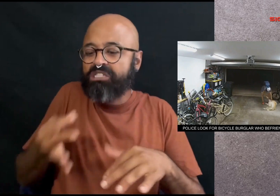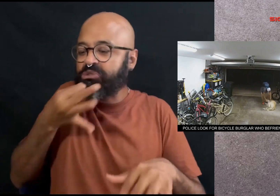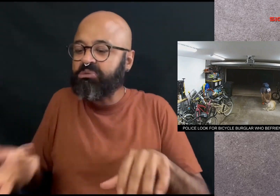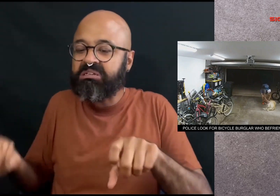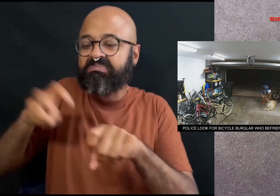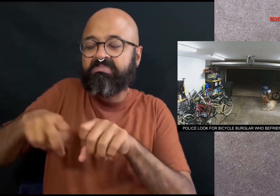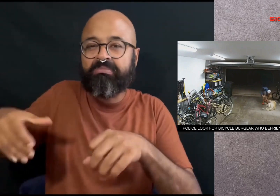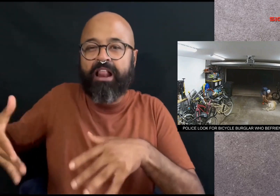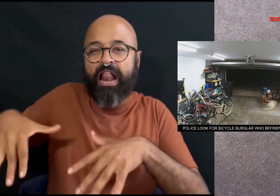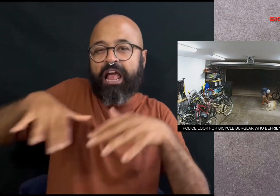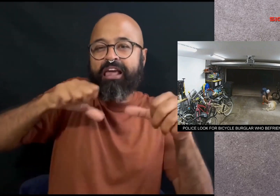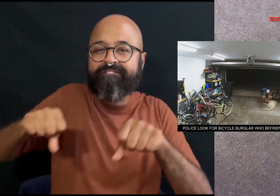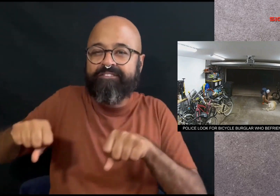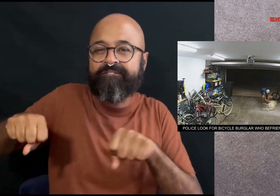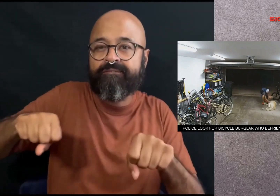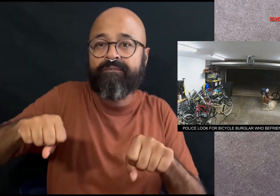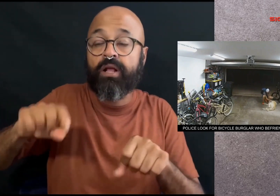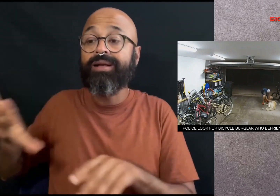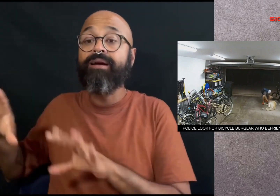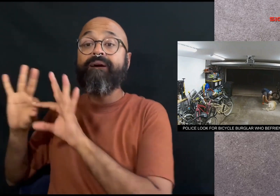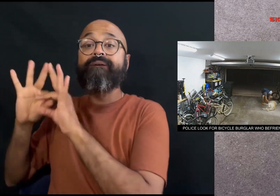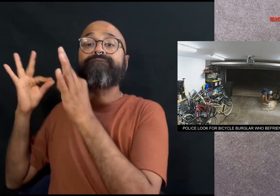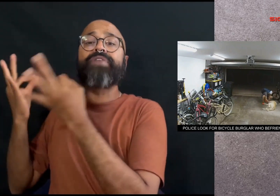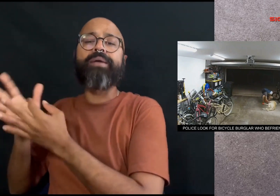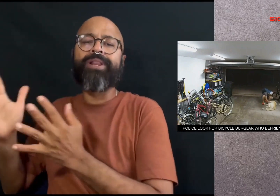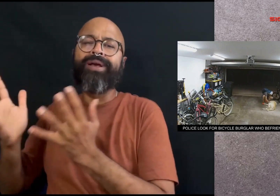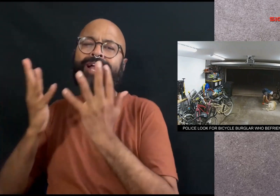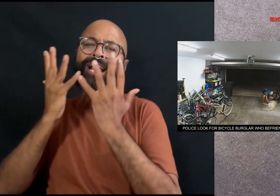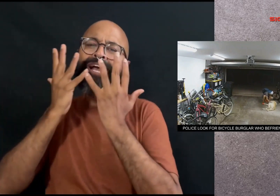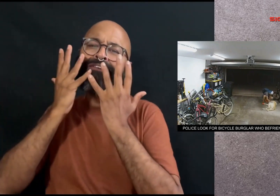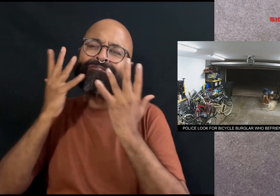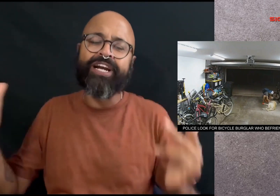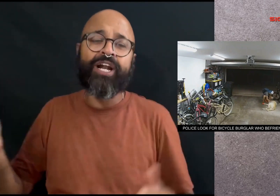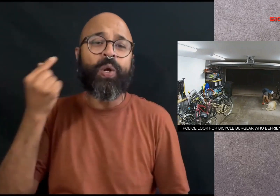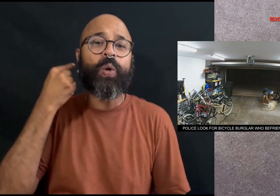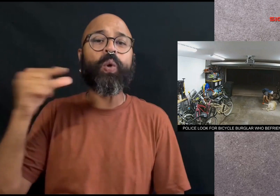The family's friendly Golden Retriever came out to say hello.